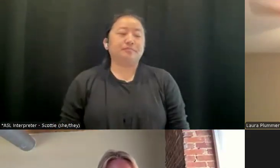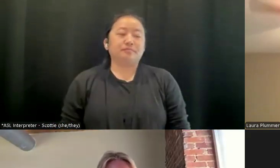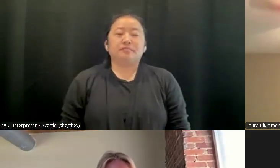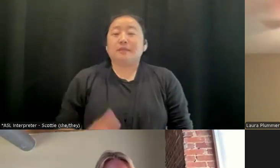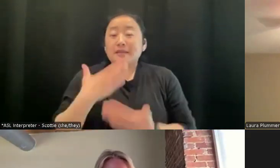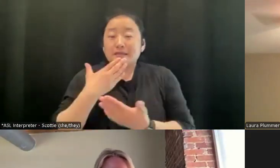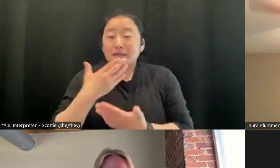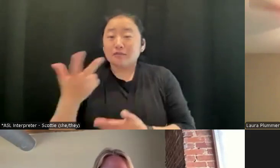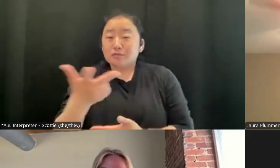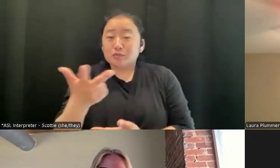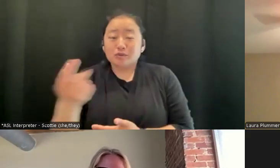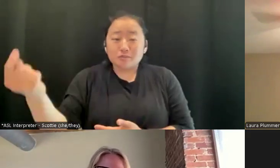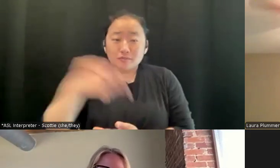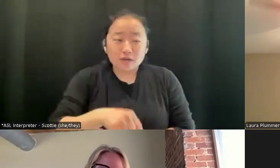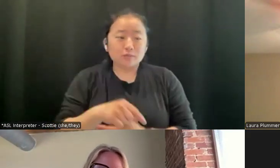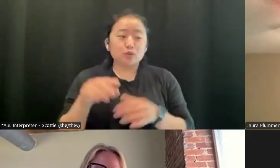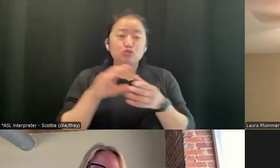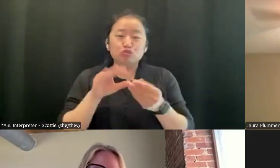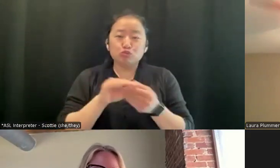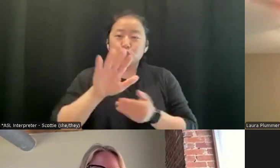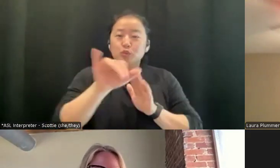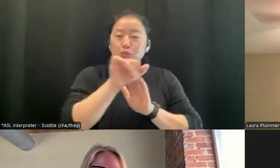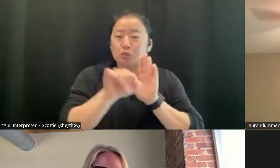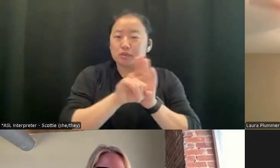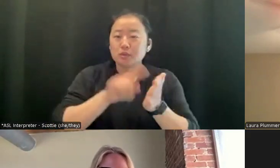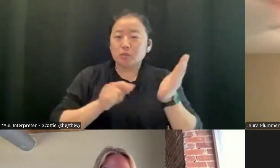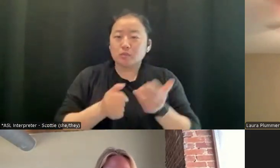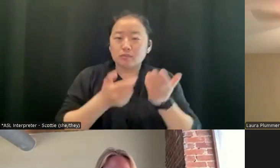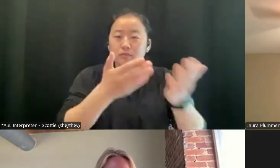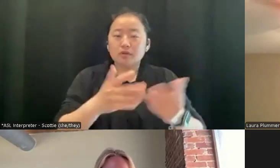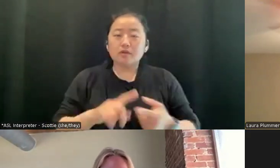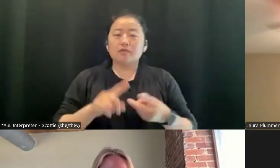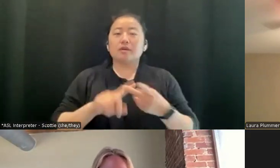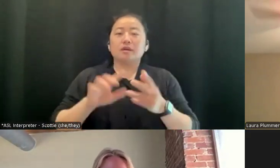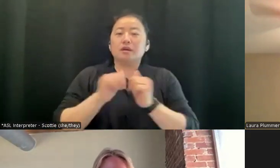what your state offers, and how we can make recreation accessible for everyone.